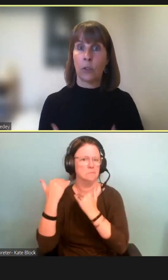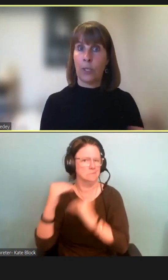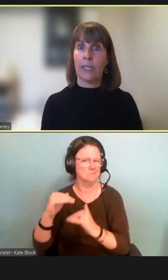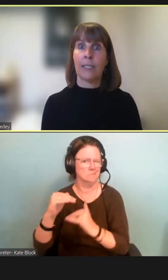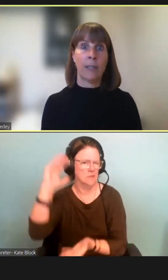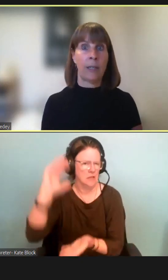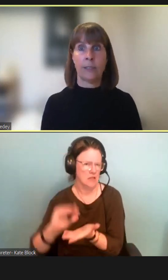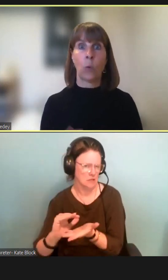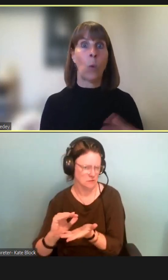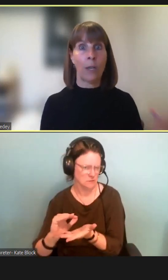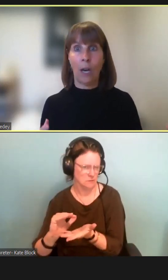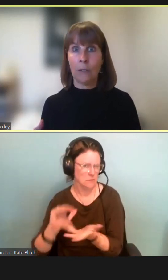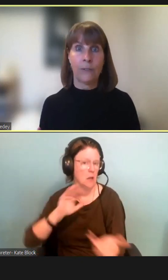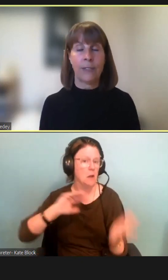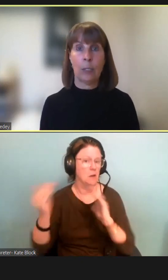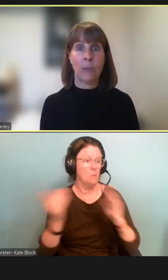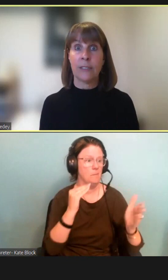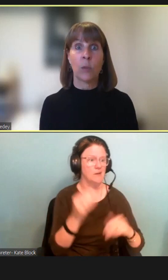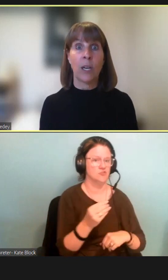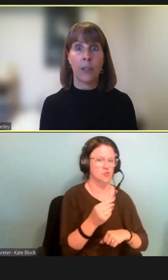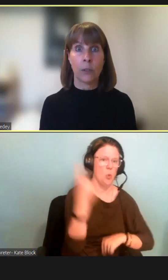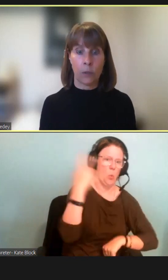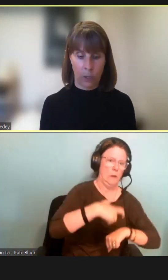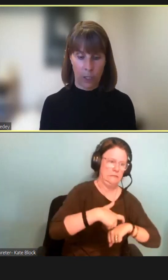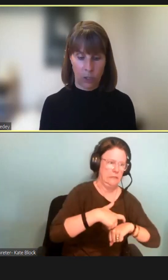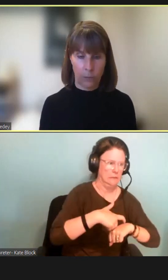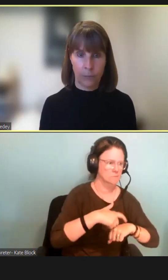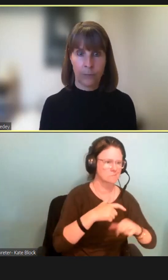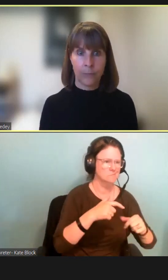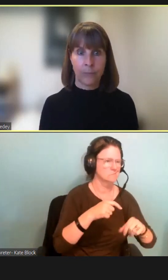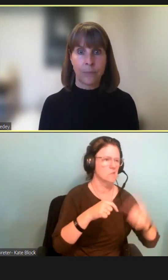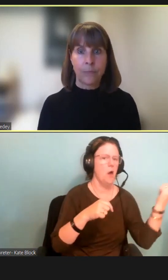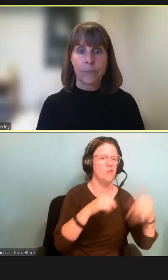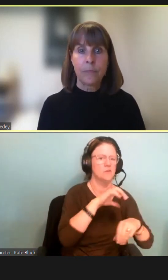it as a oneoff um in some other